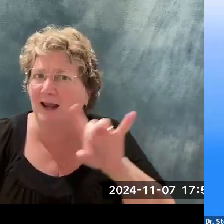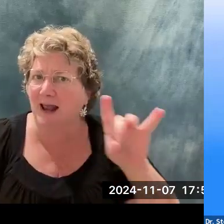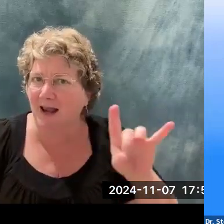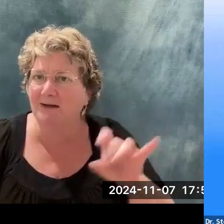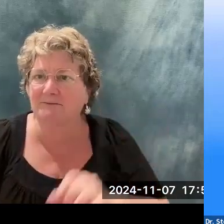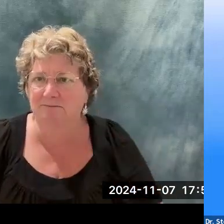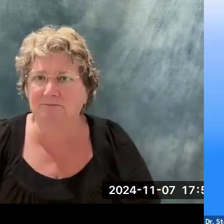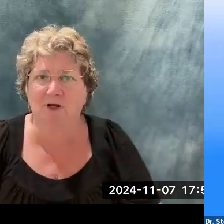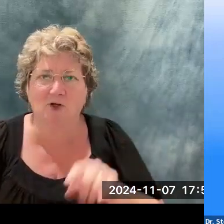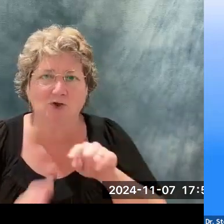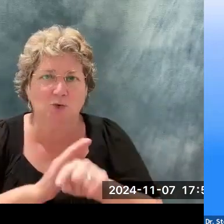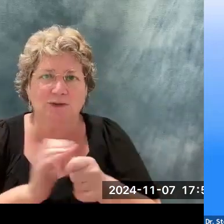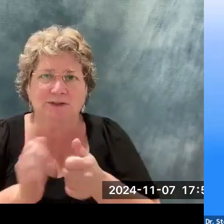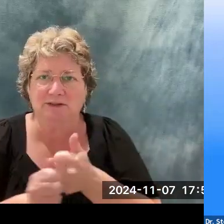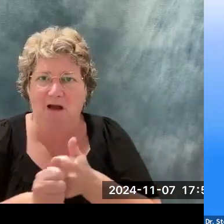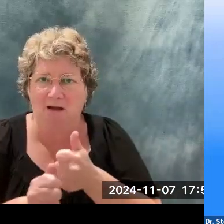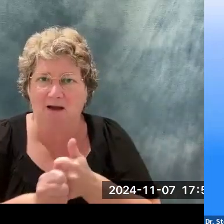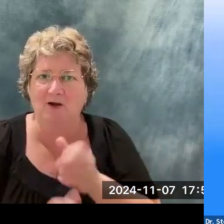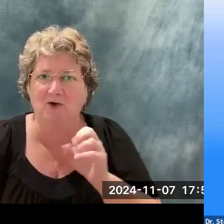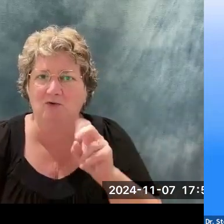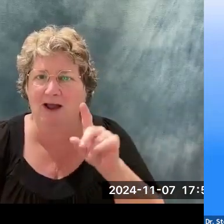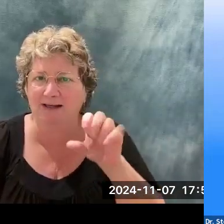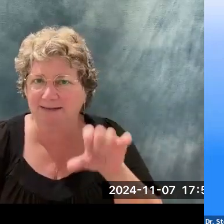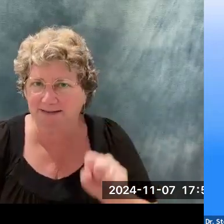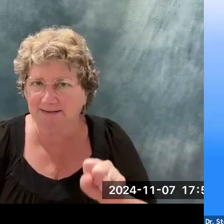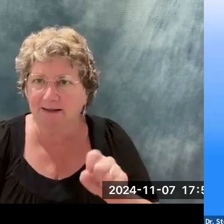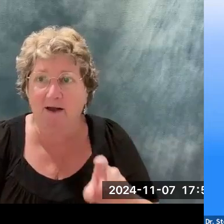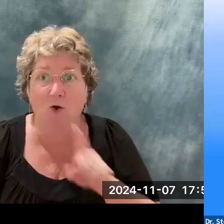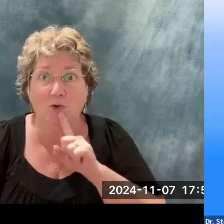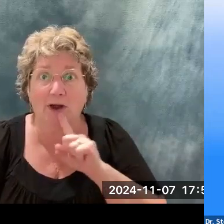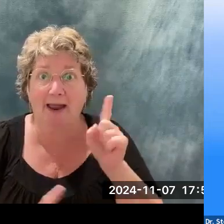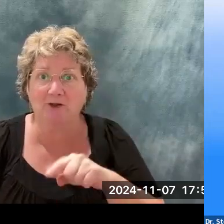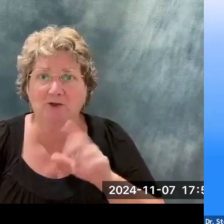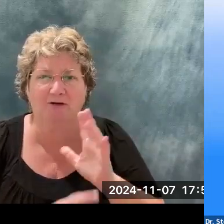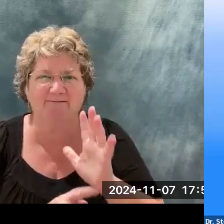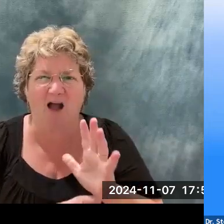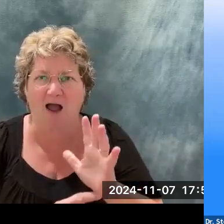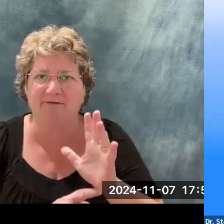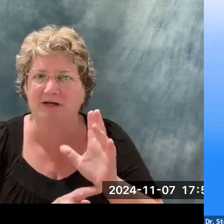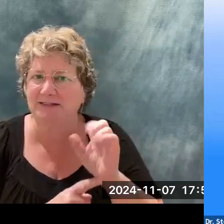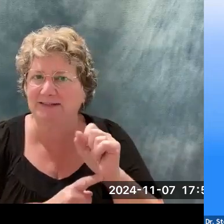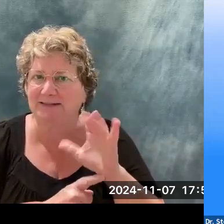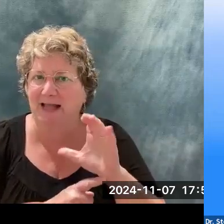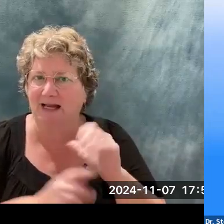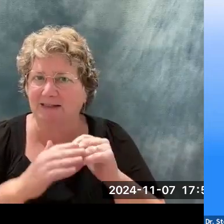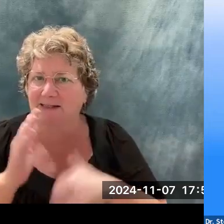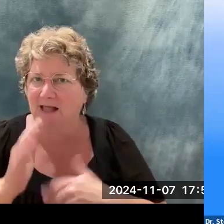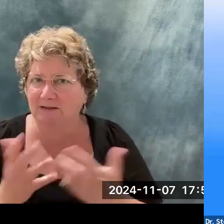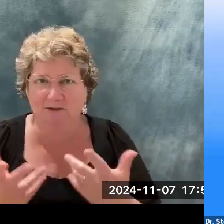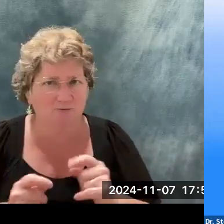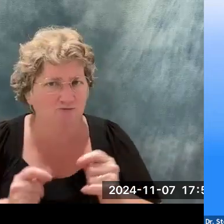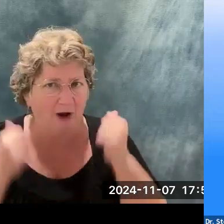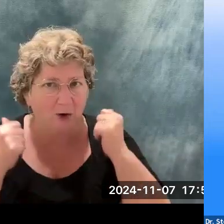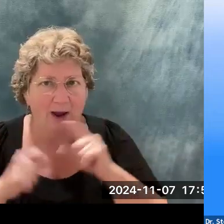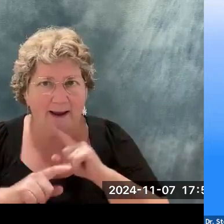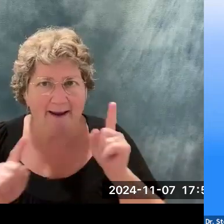to get those cancer rates to five seconds or less. So you can immediately access someone who is live, who was trained to provide supports.